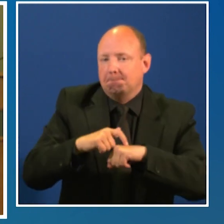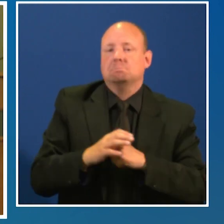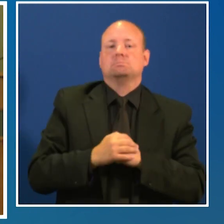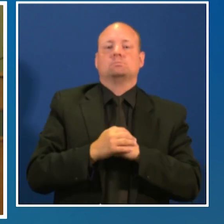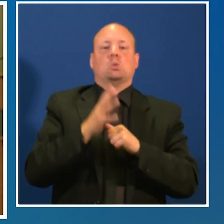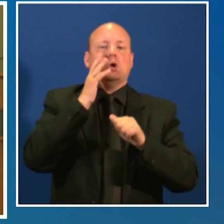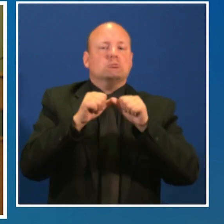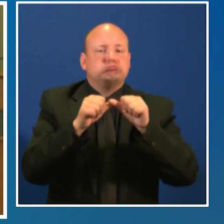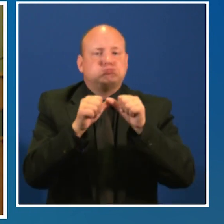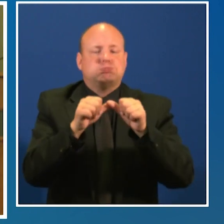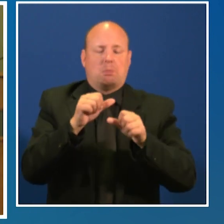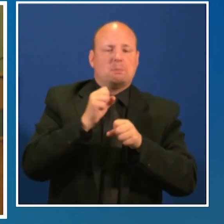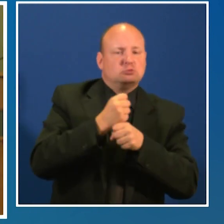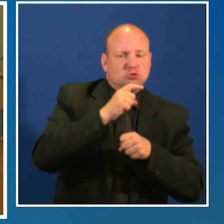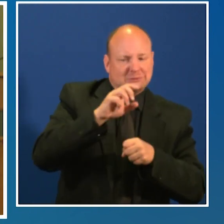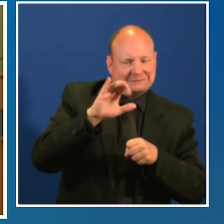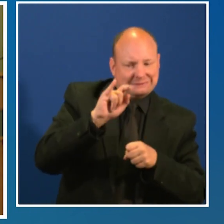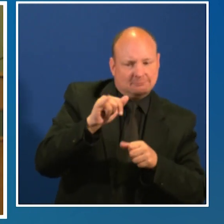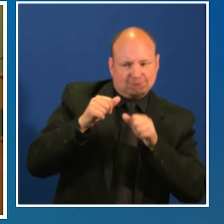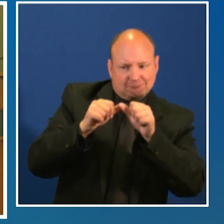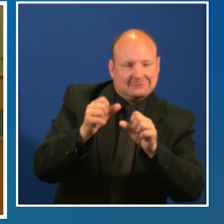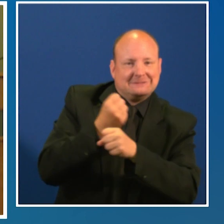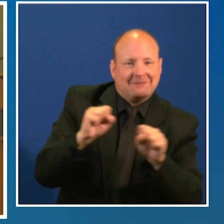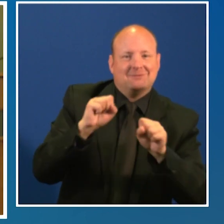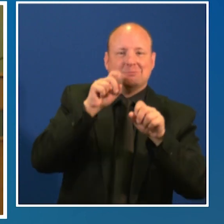distancing for all our attendees and face covering requirements